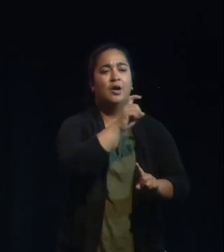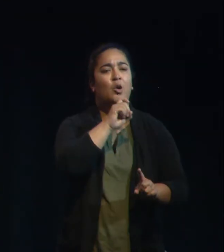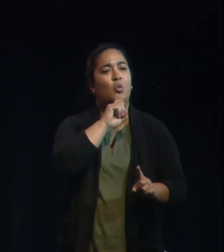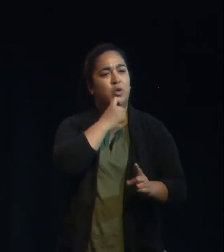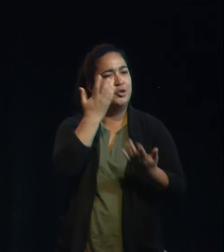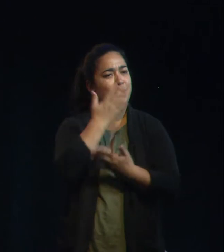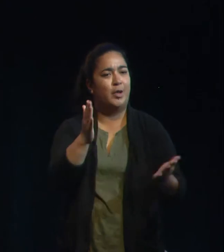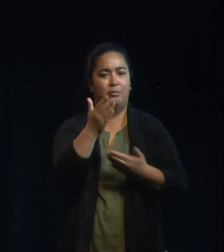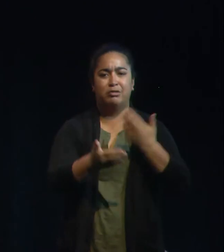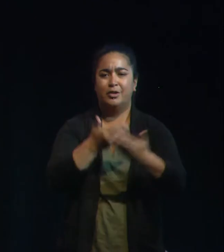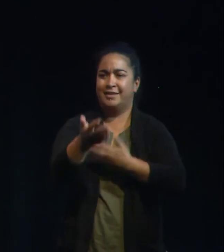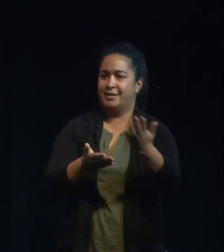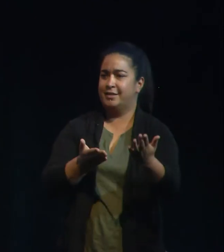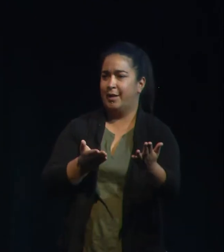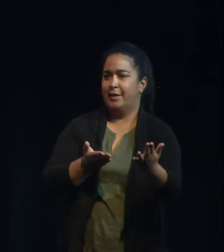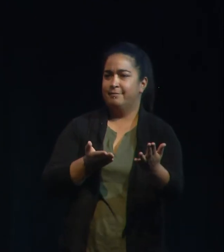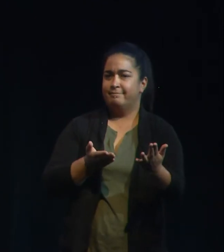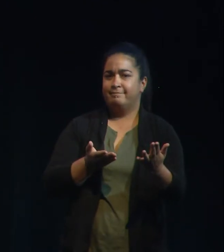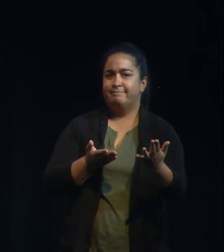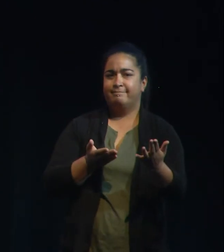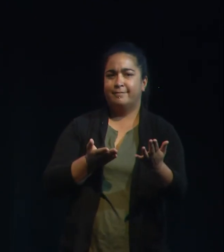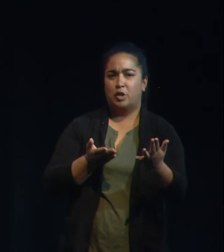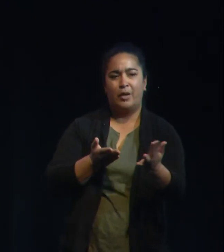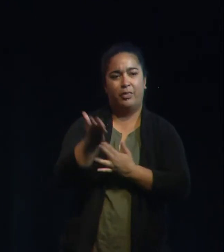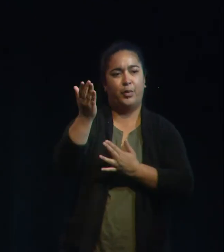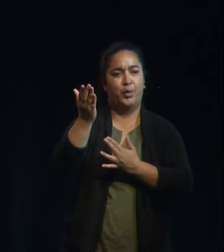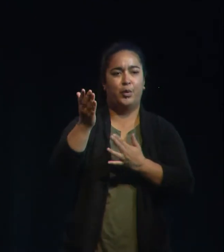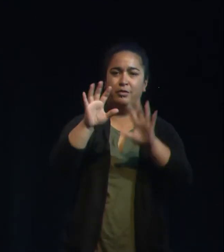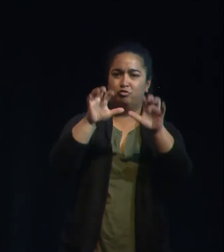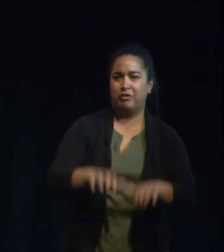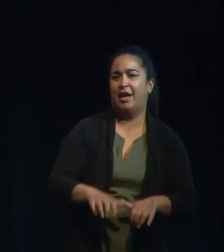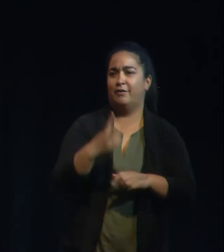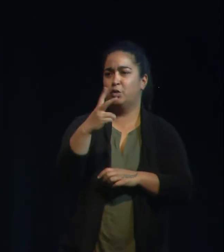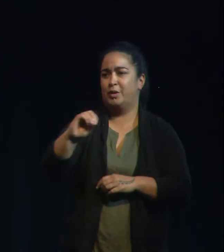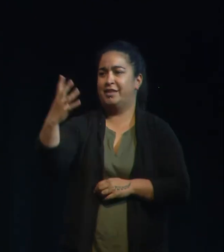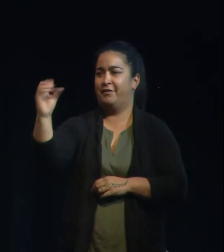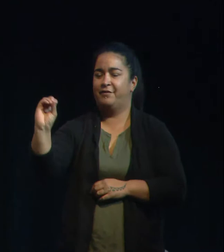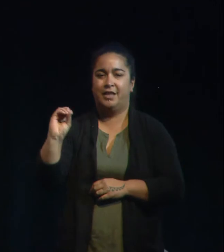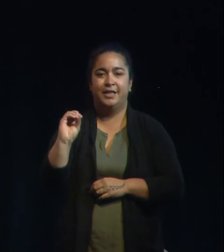we have been under to develop our draft 2050 roadmap which you have on the tables in front